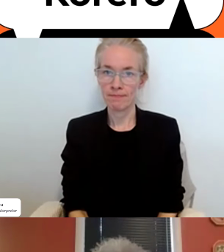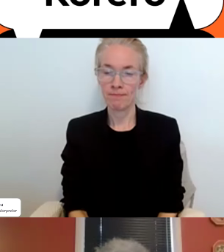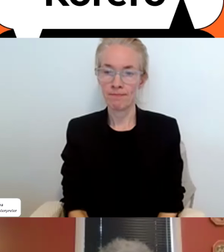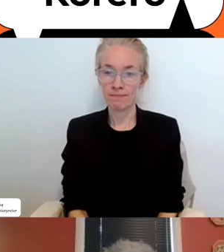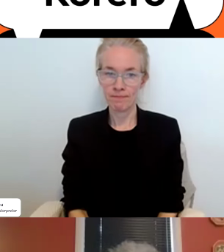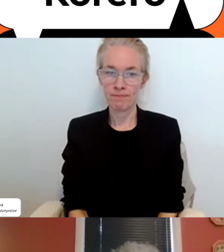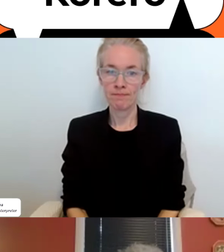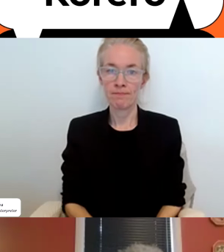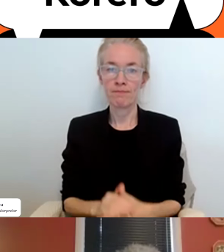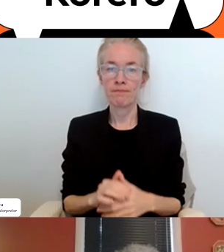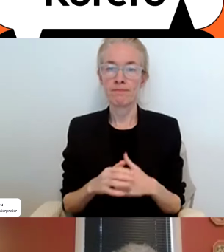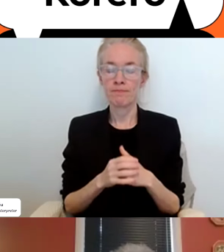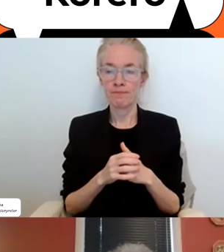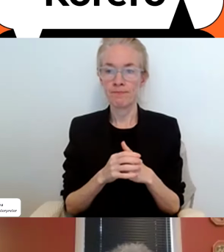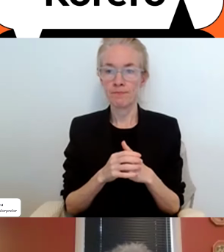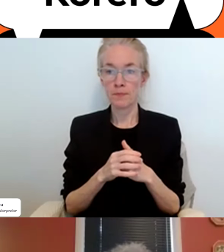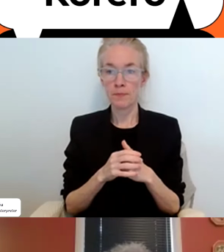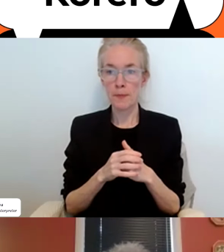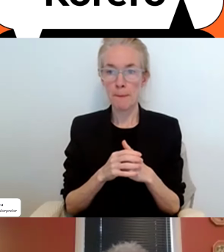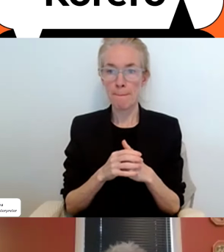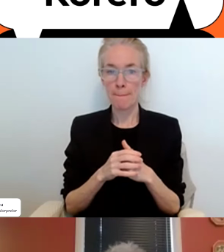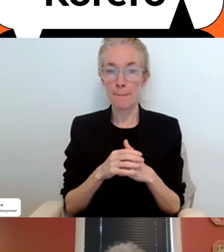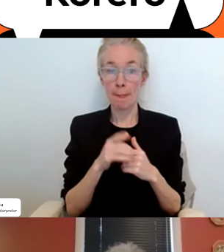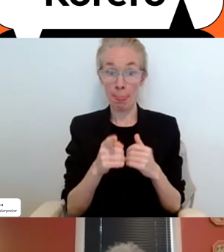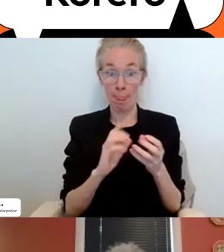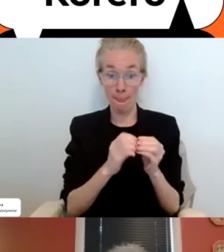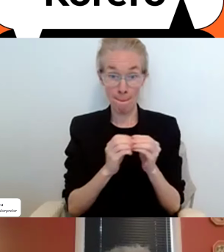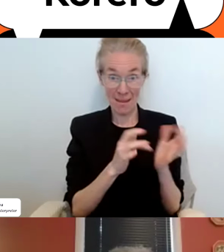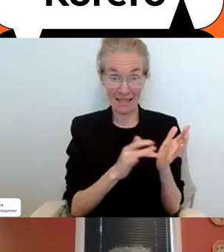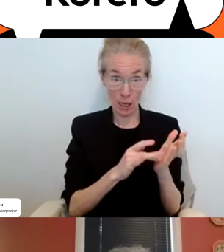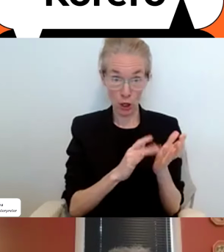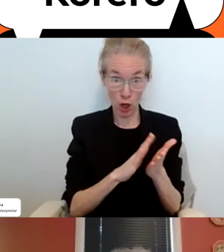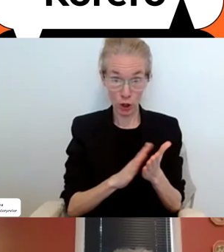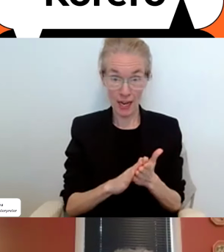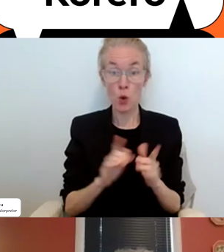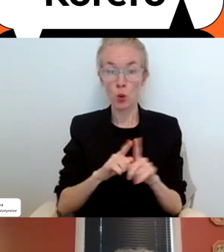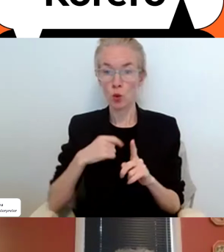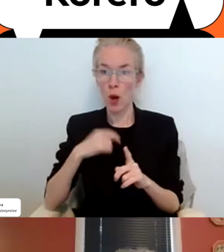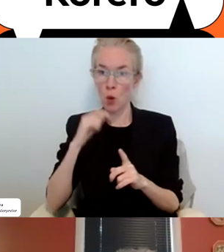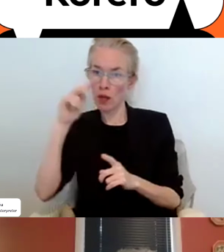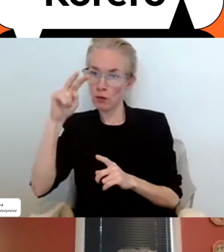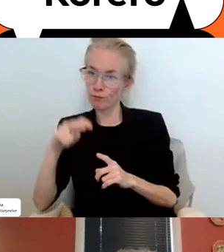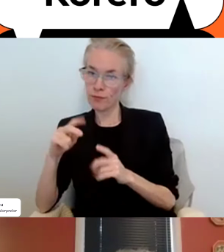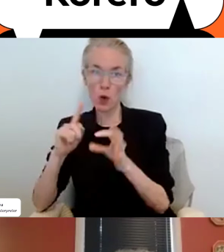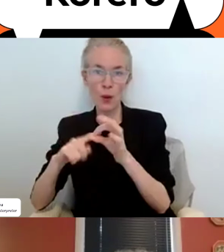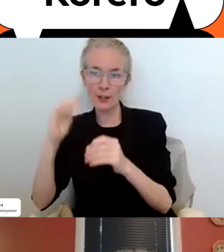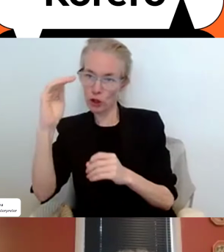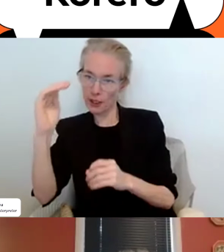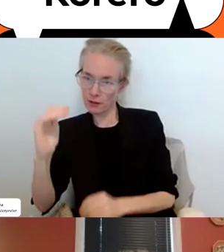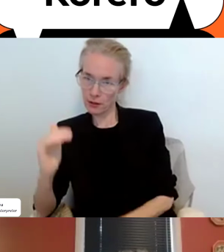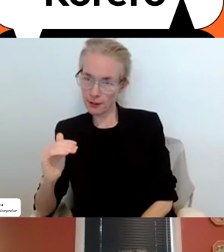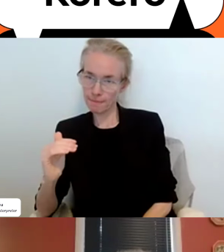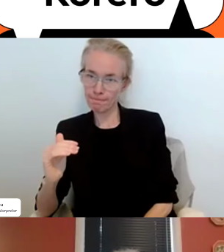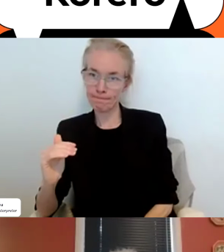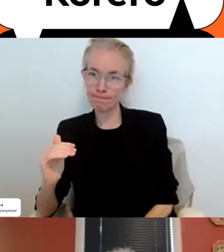the meantime I'll go in and have a look at some of these questions.